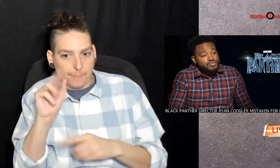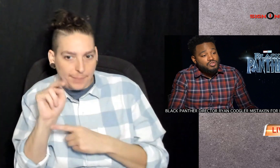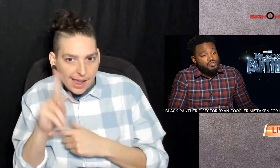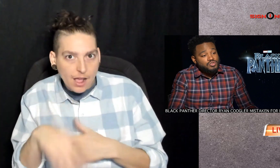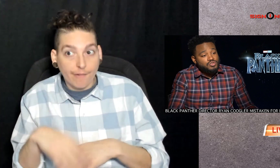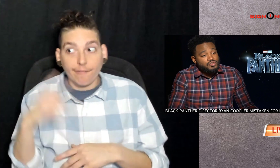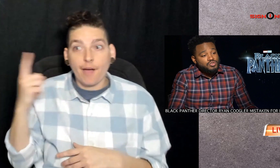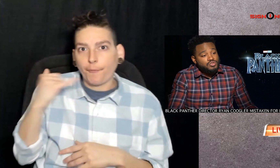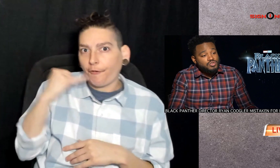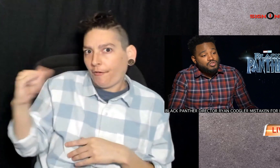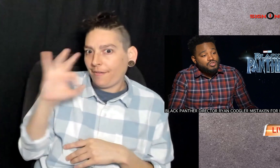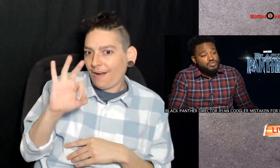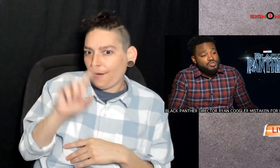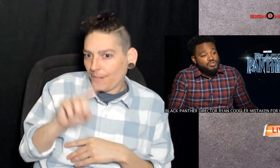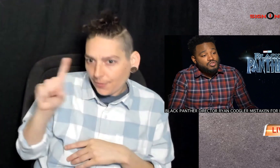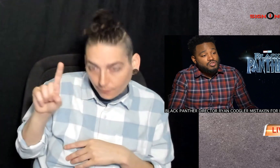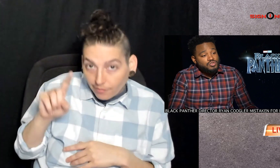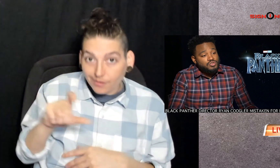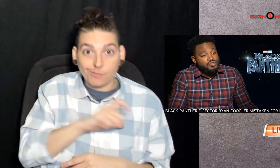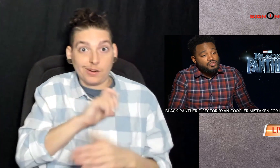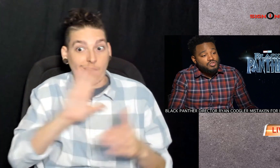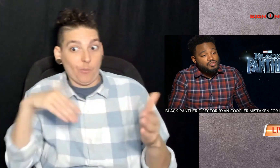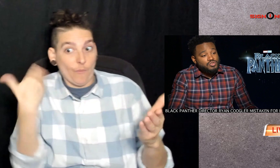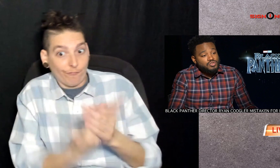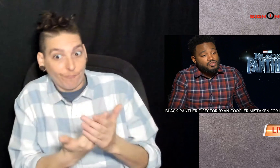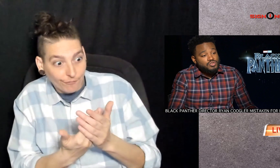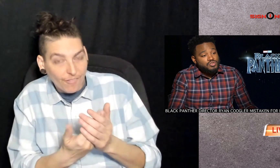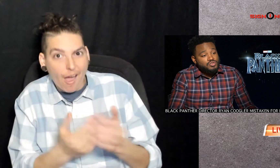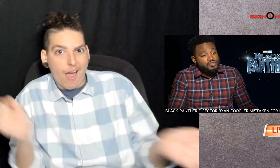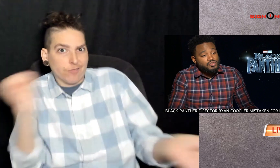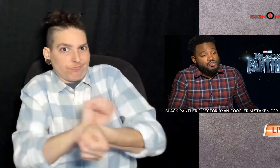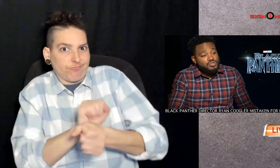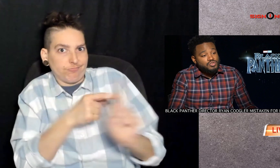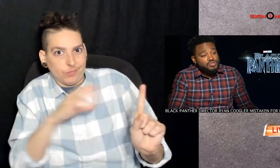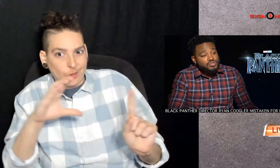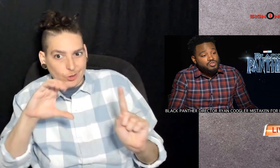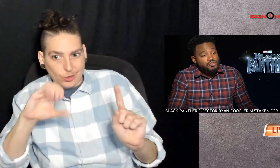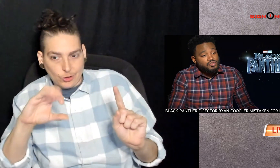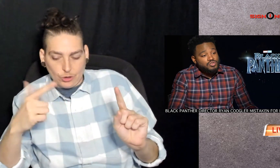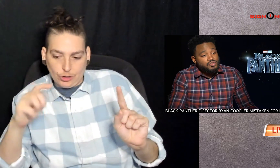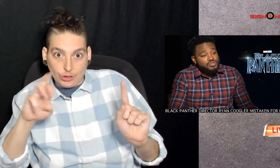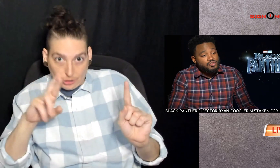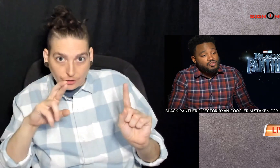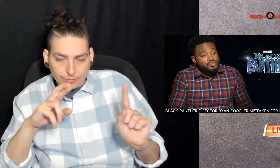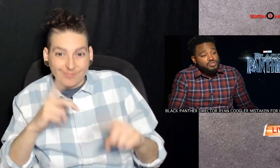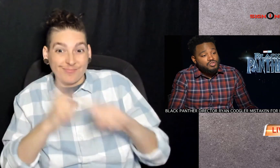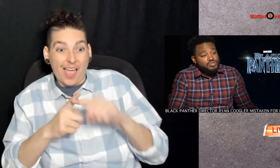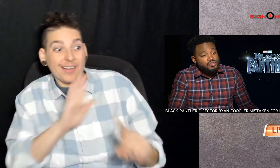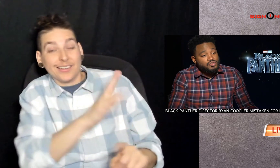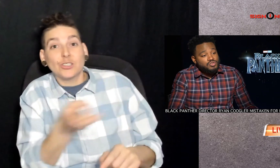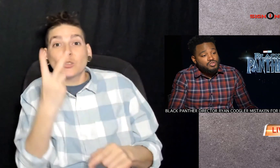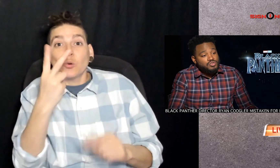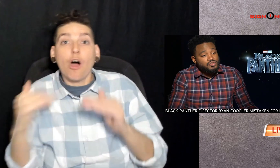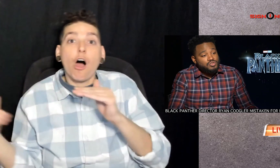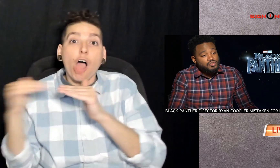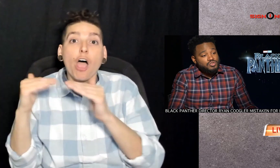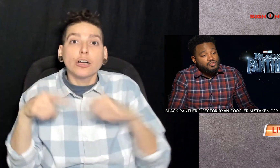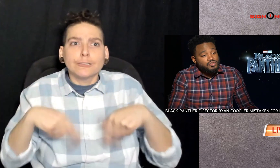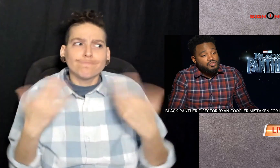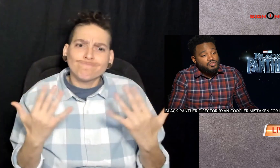to rob the bank someone called 911 police arrived placed Coogler in handcuffs and two